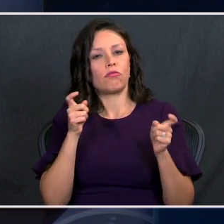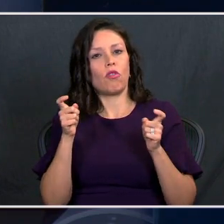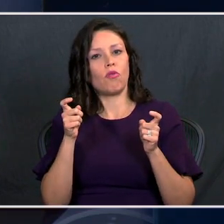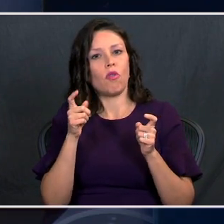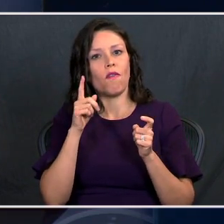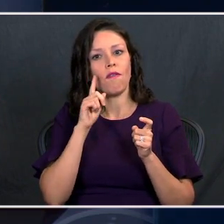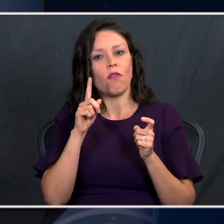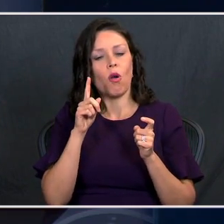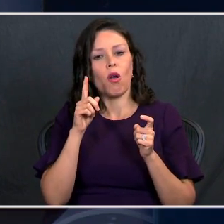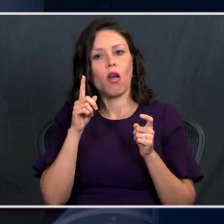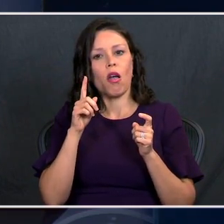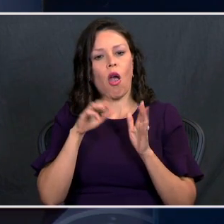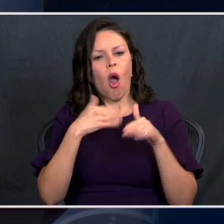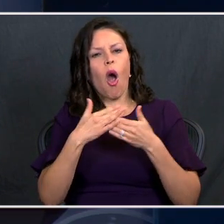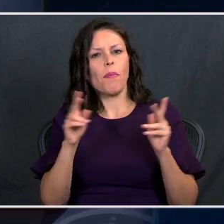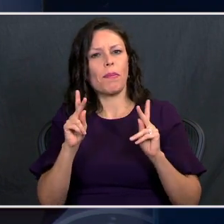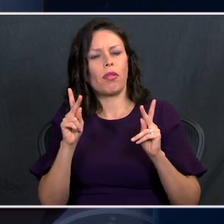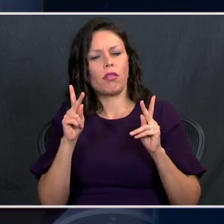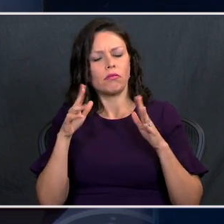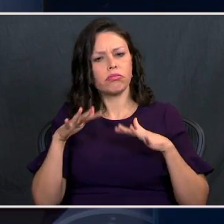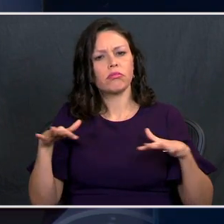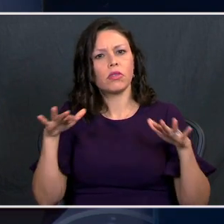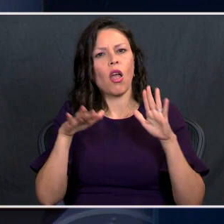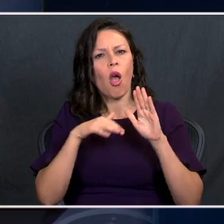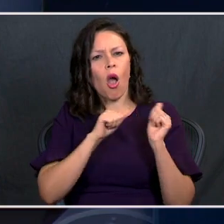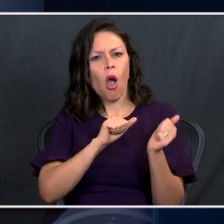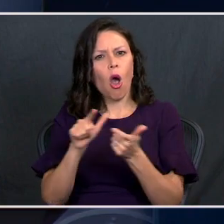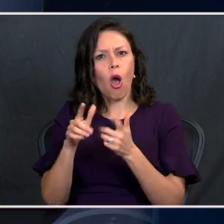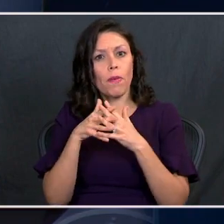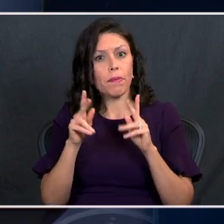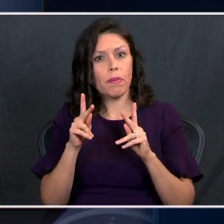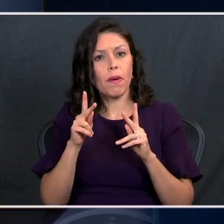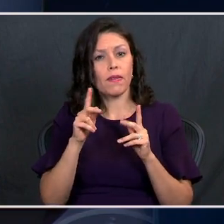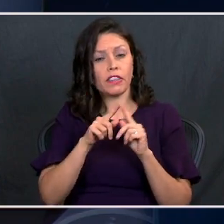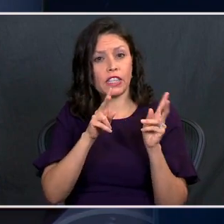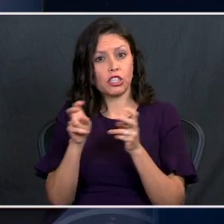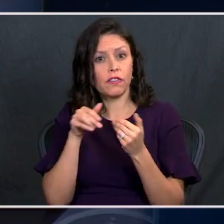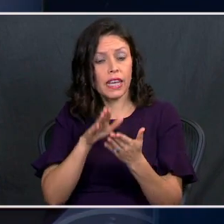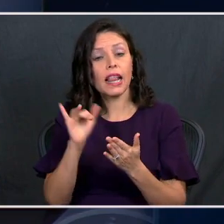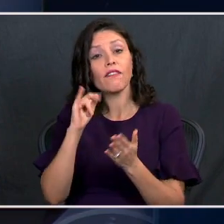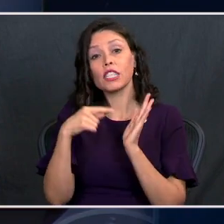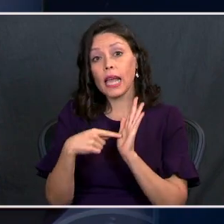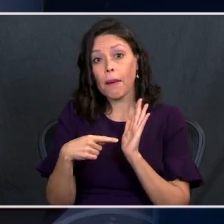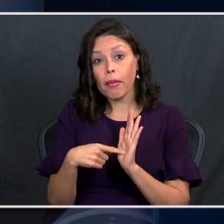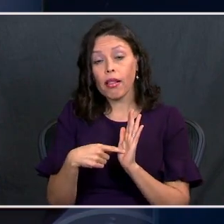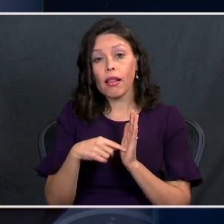and address all the issues that the American people are facing. So, for example, that means talking about